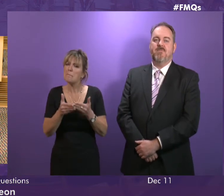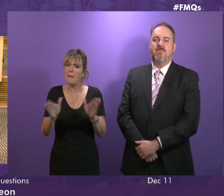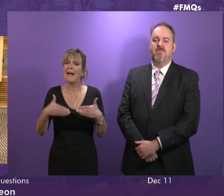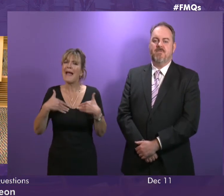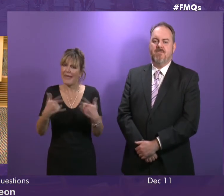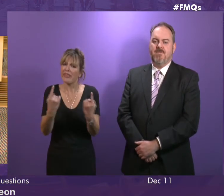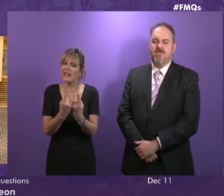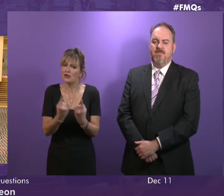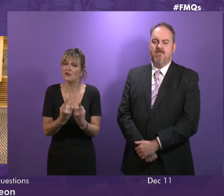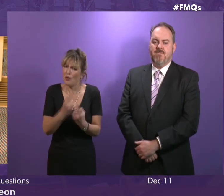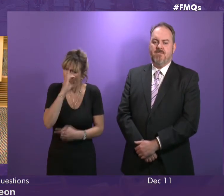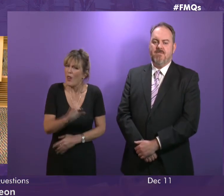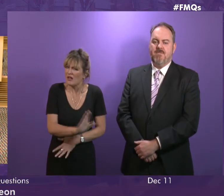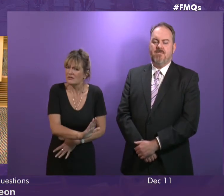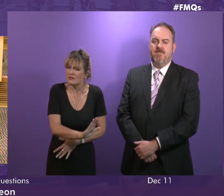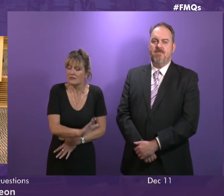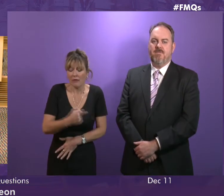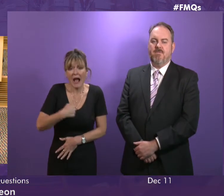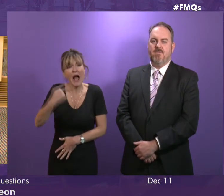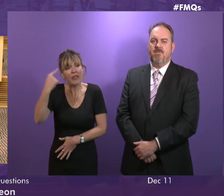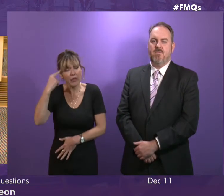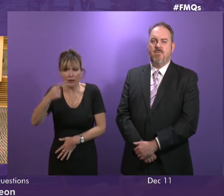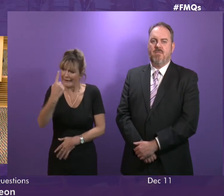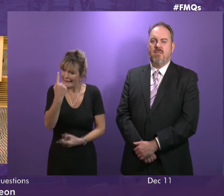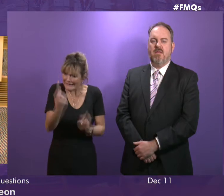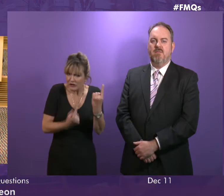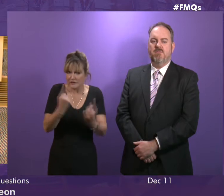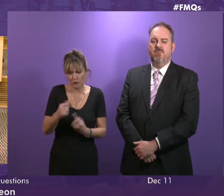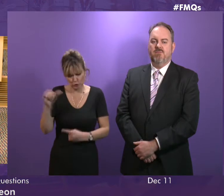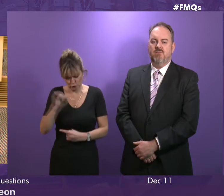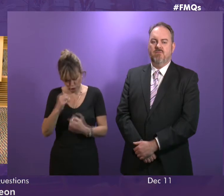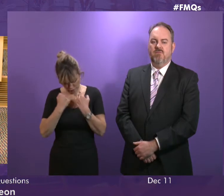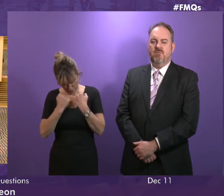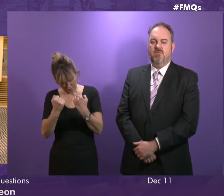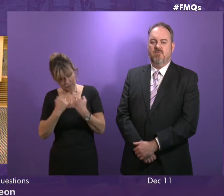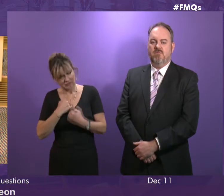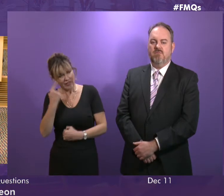my initial answer, we should all reflect on the role that each of us can play with small